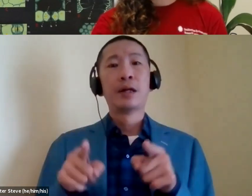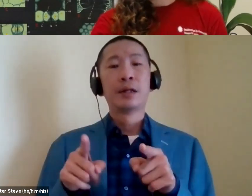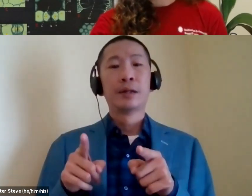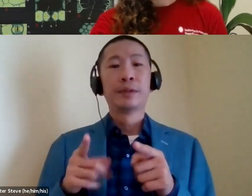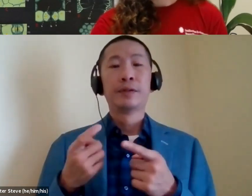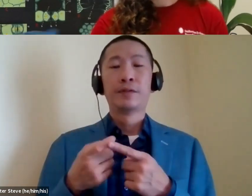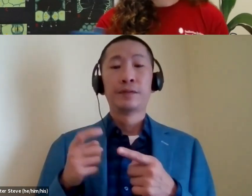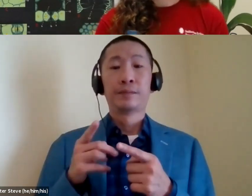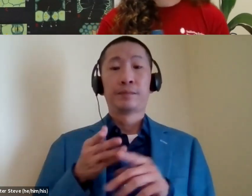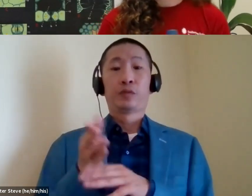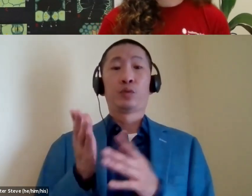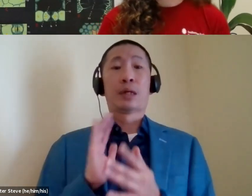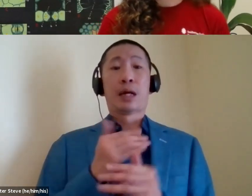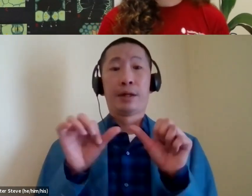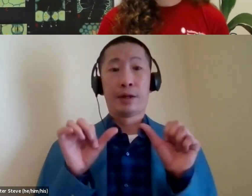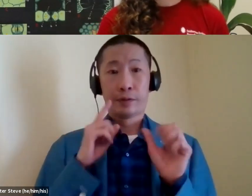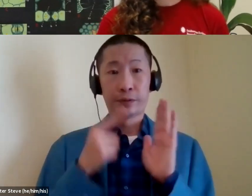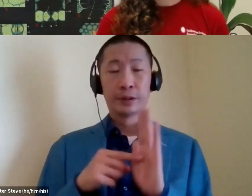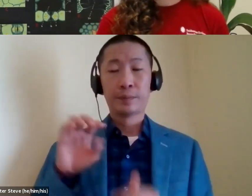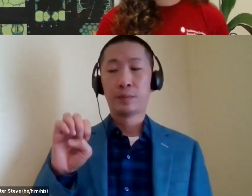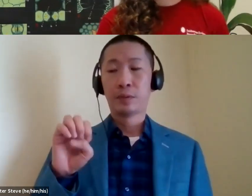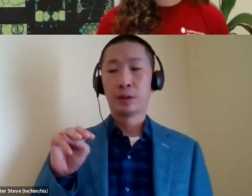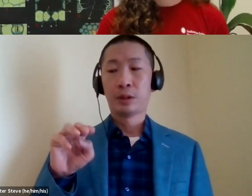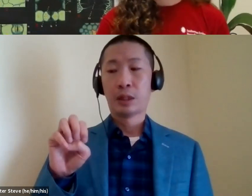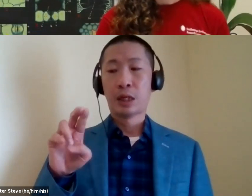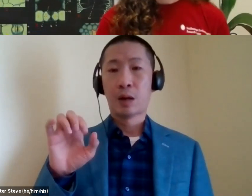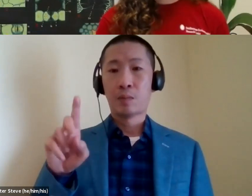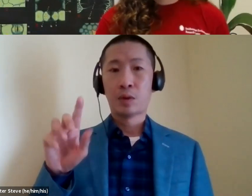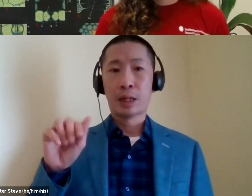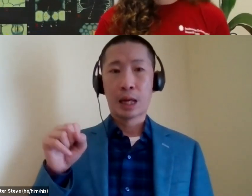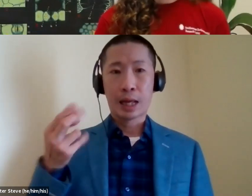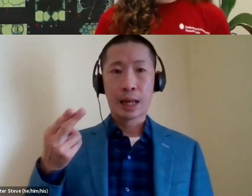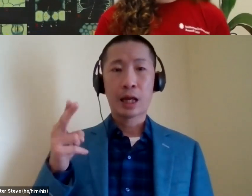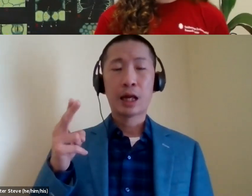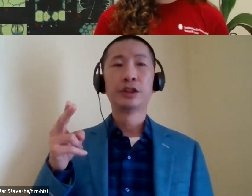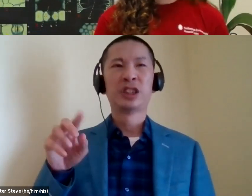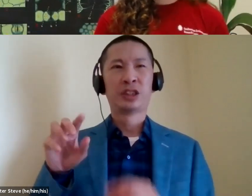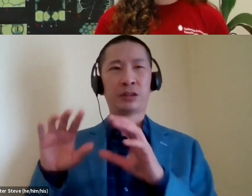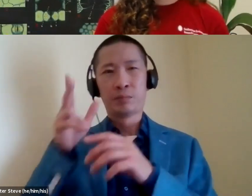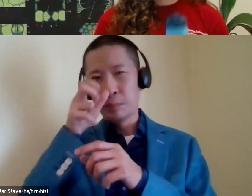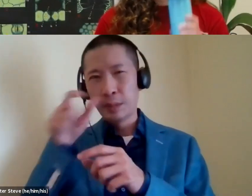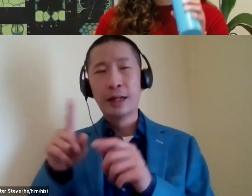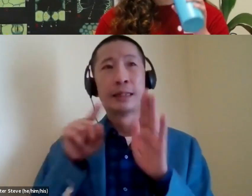Kim Komatsu (she/her): our area here and example is the Emerald ash borer, this is a an insect species that's killing all of our ash trees.